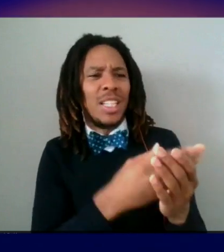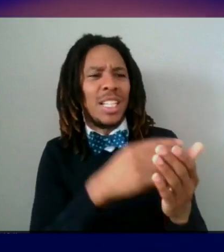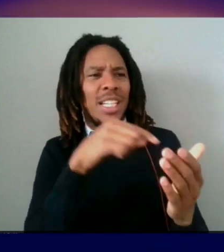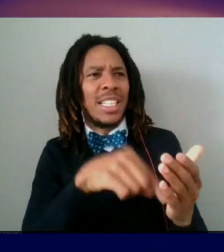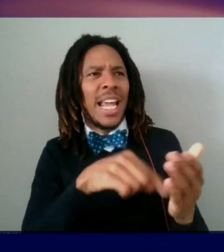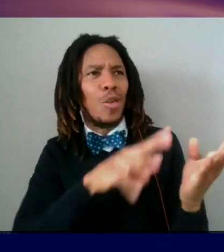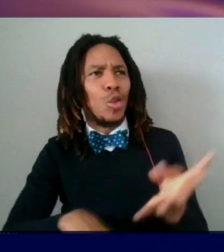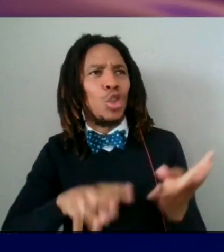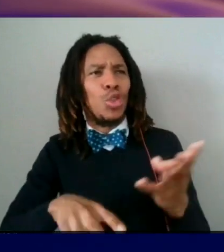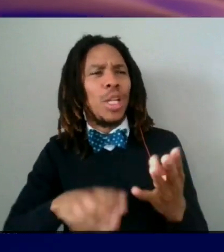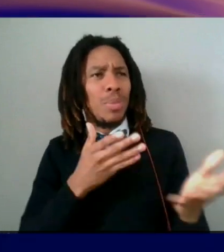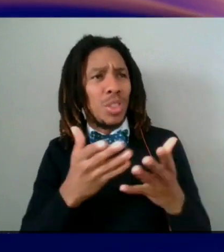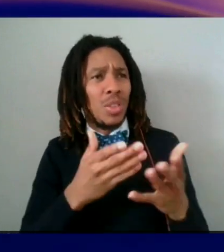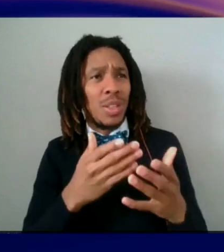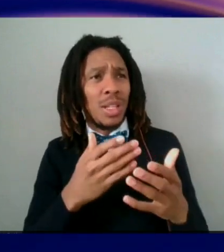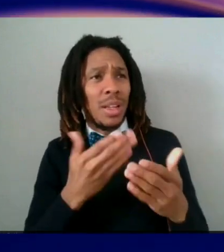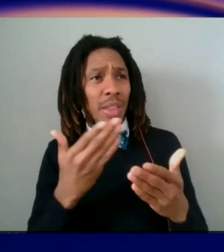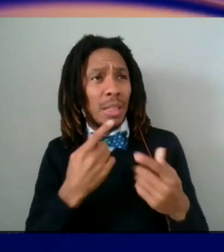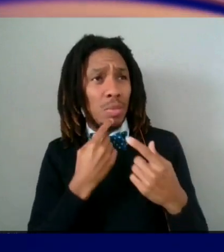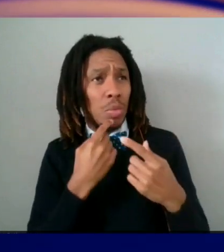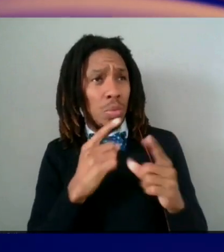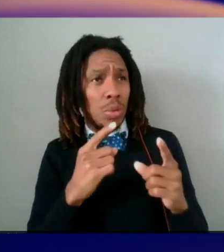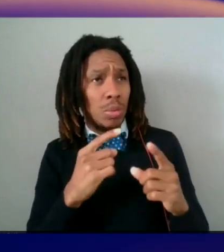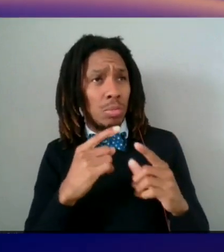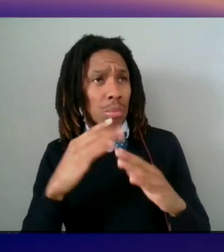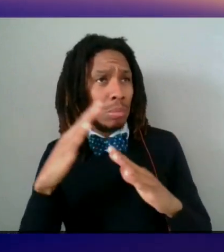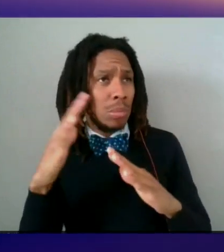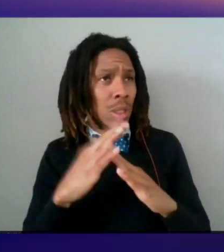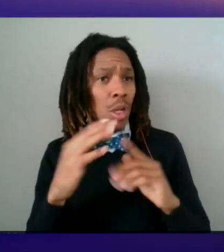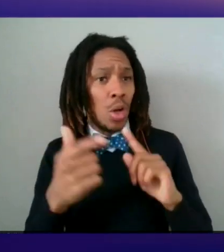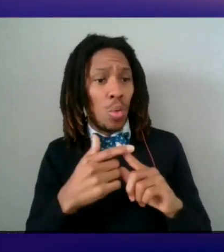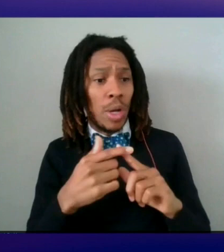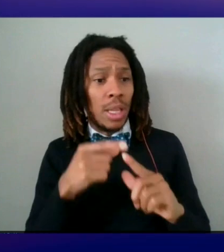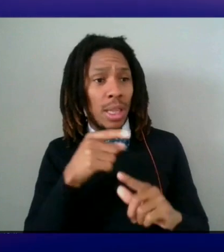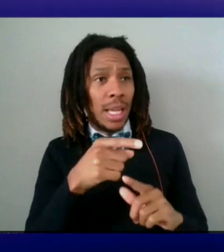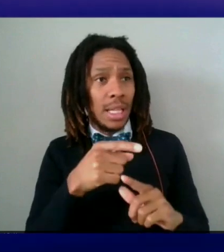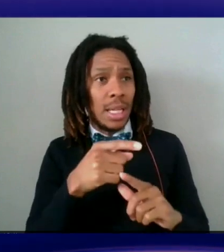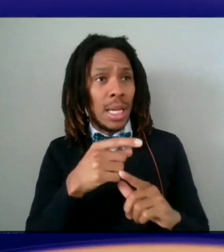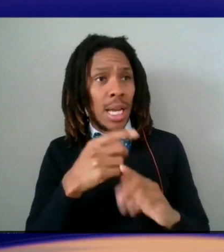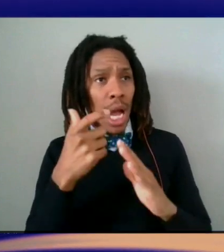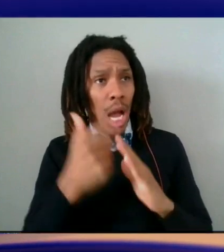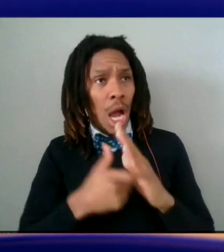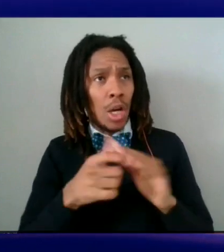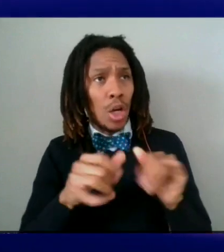Do things work best when those are auto scaled as well? Yeah. So in this case,